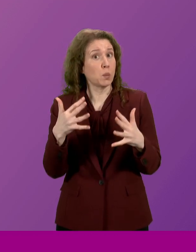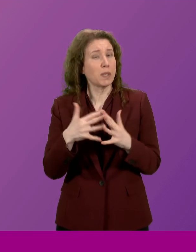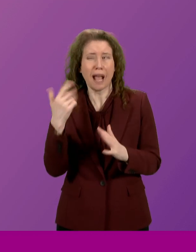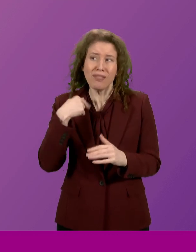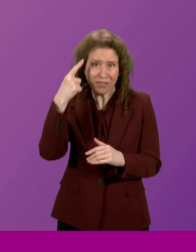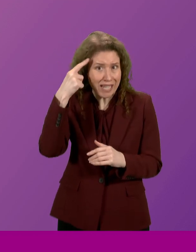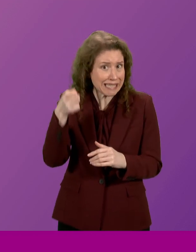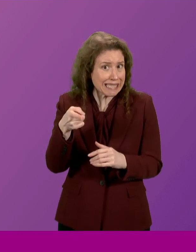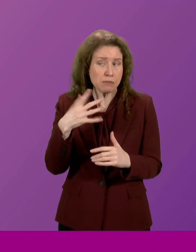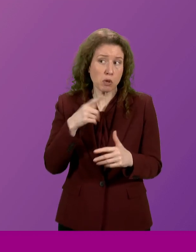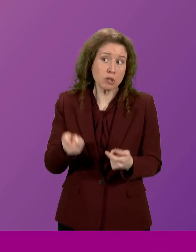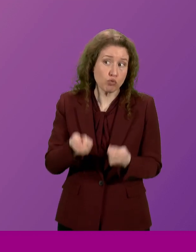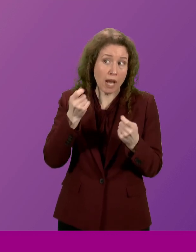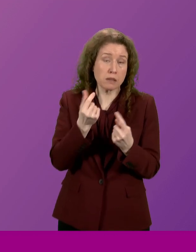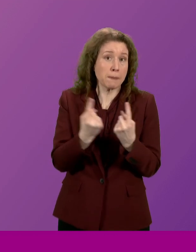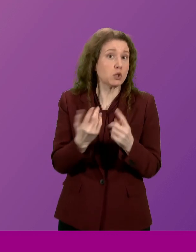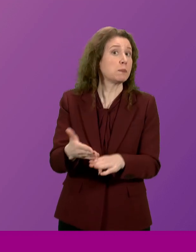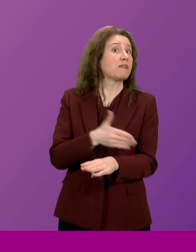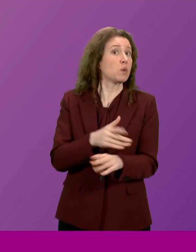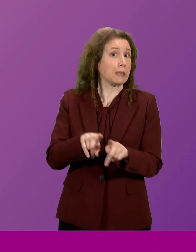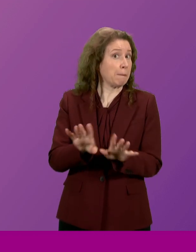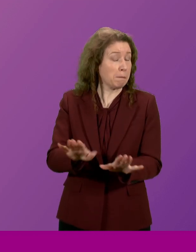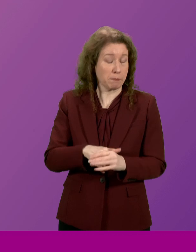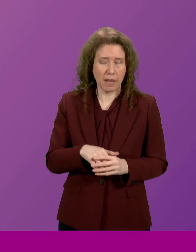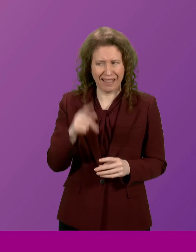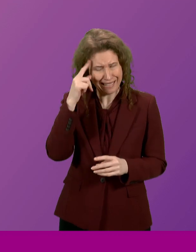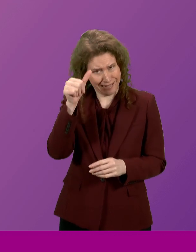because he has raised some of those issues with me before—he would know that I am absolutely